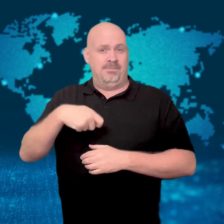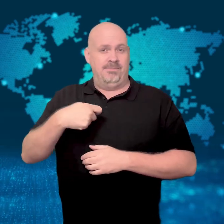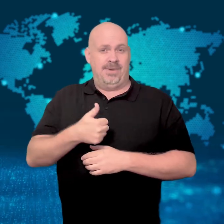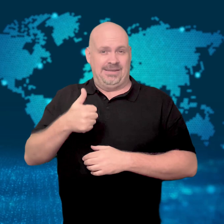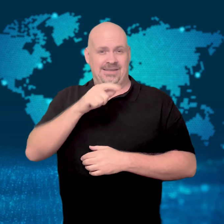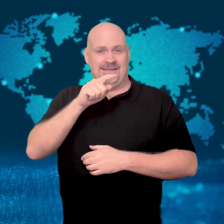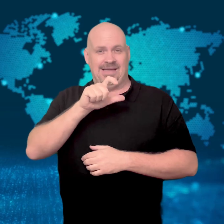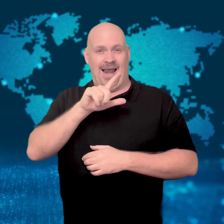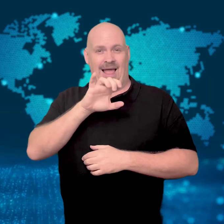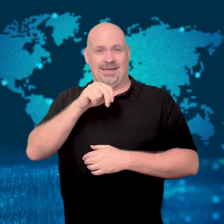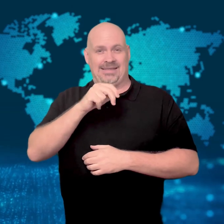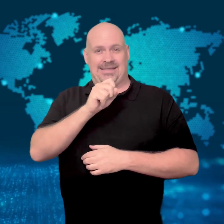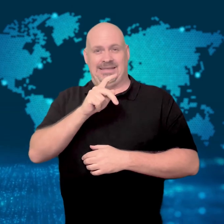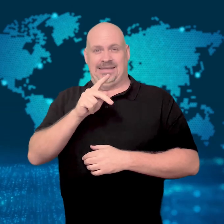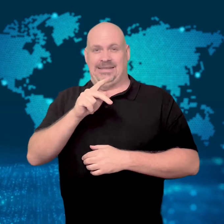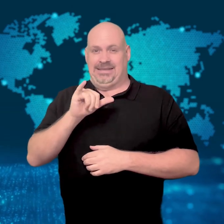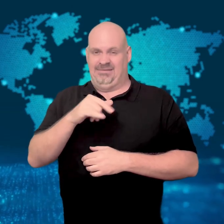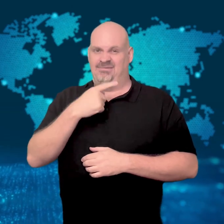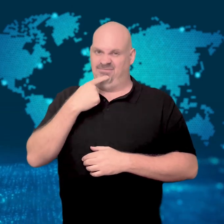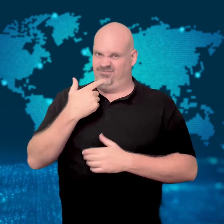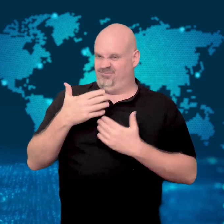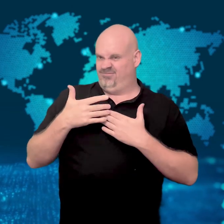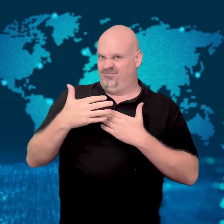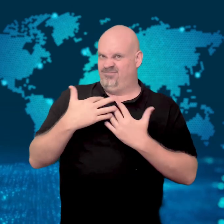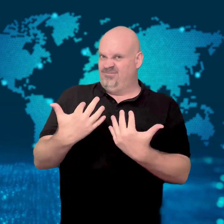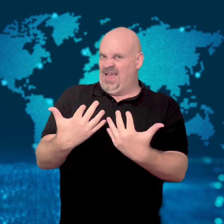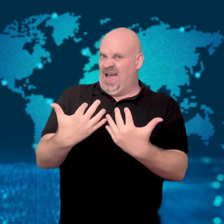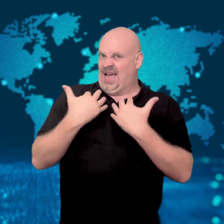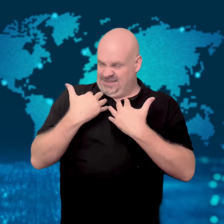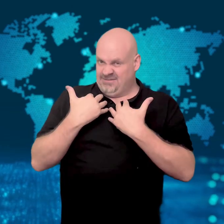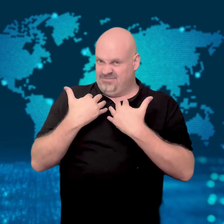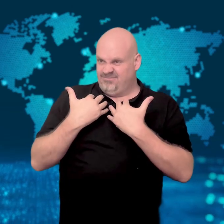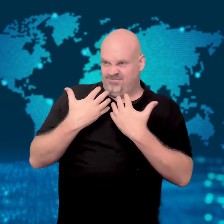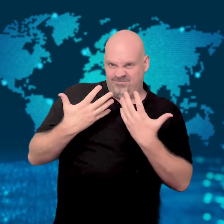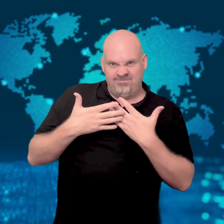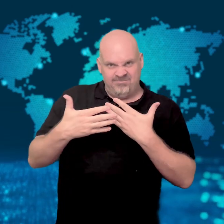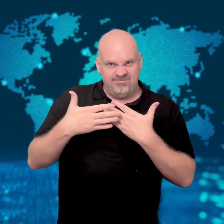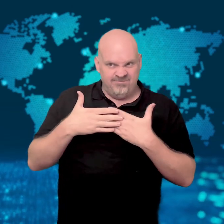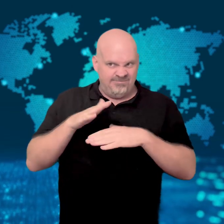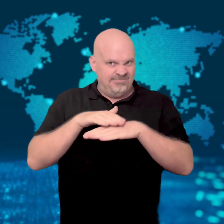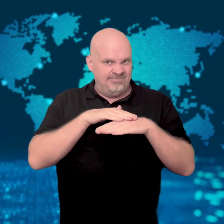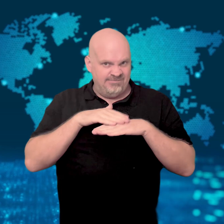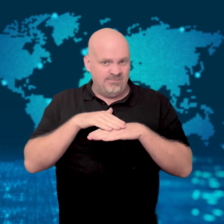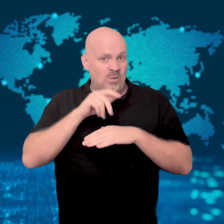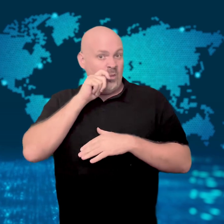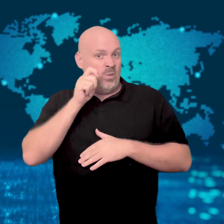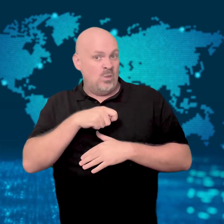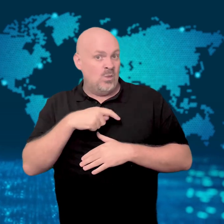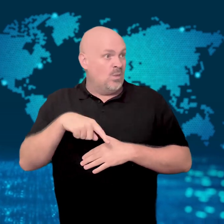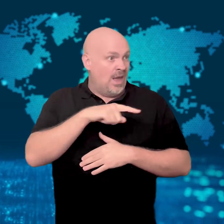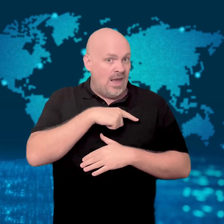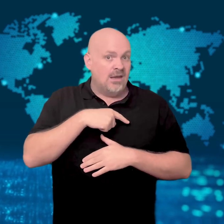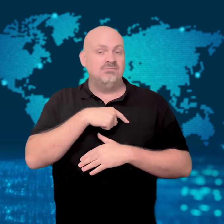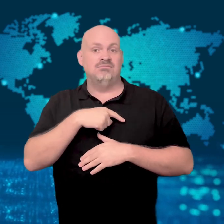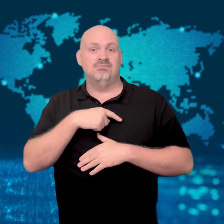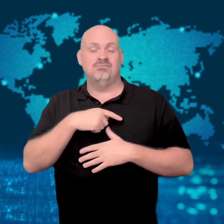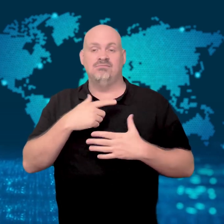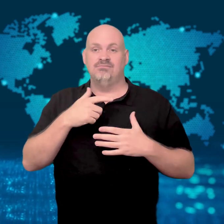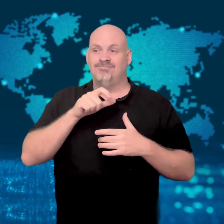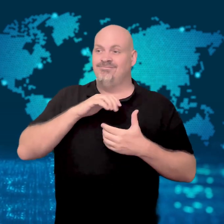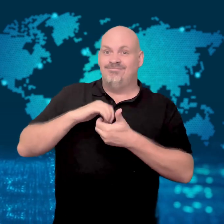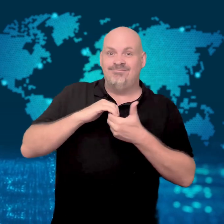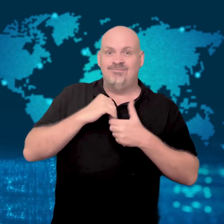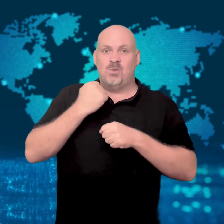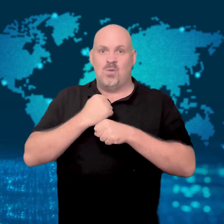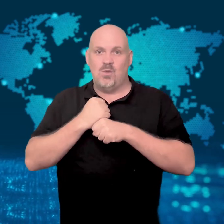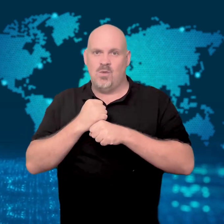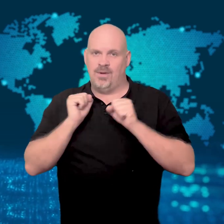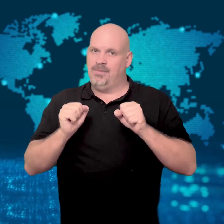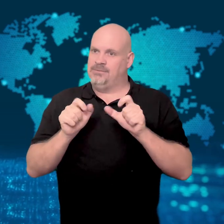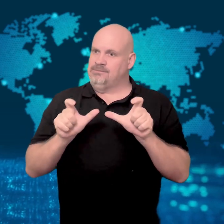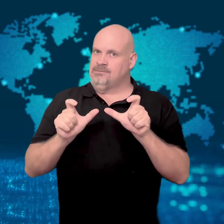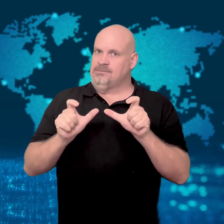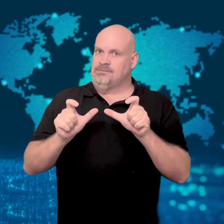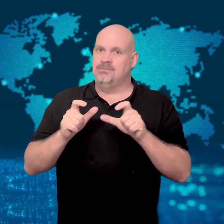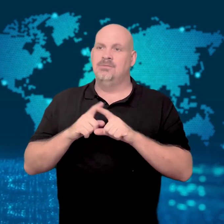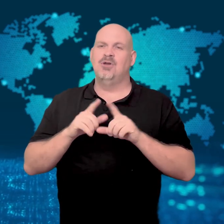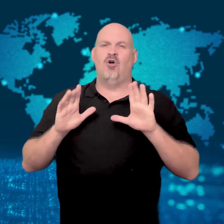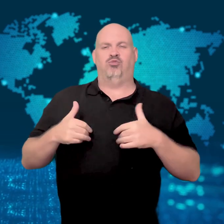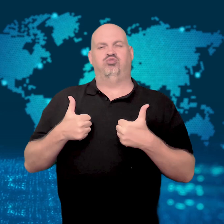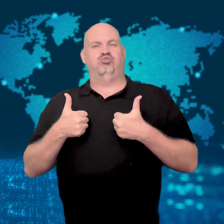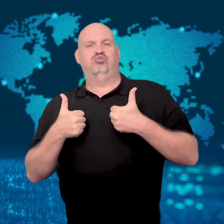Ukraine's President Zelensky warned of an attack, saying Ukraine